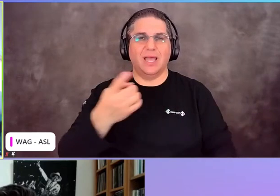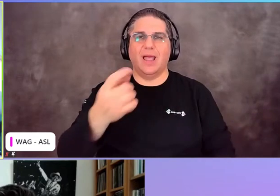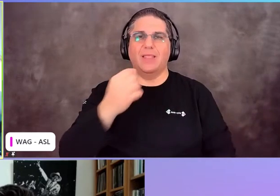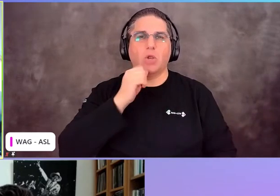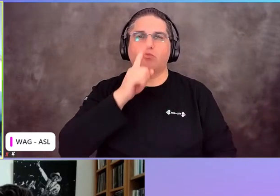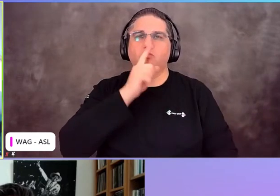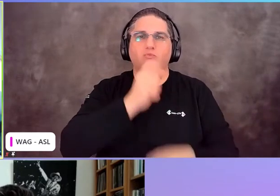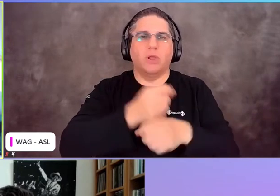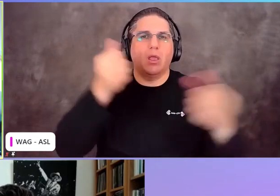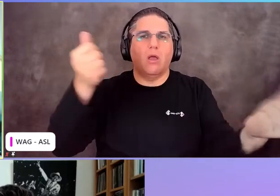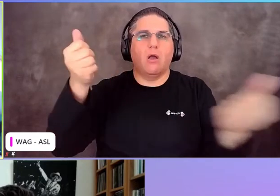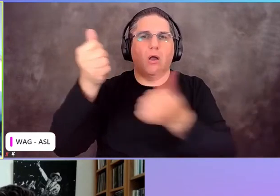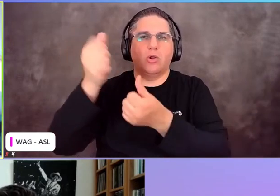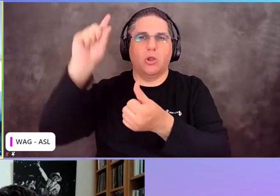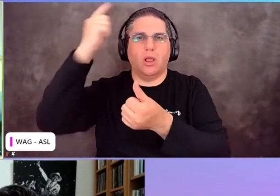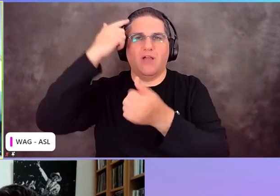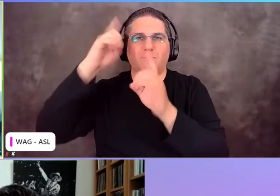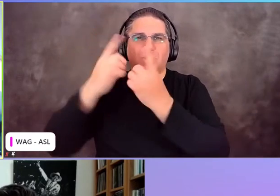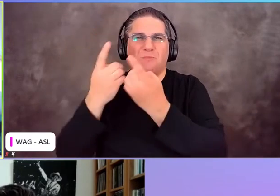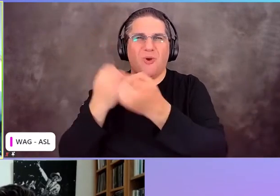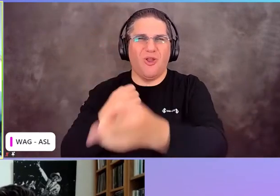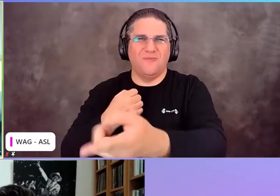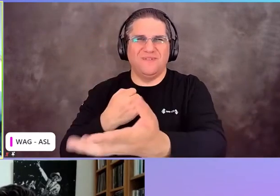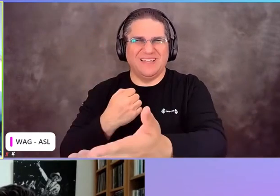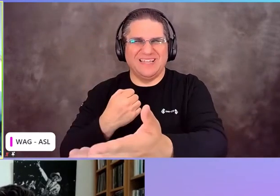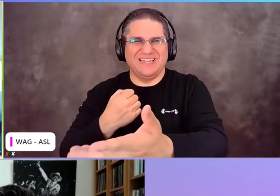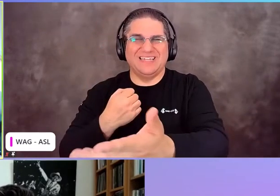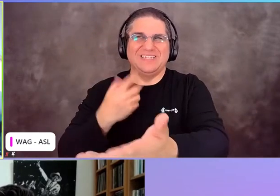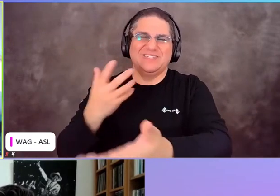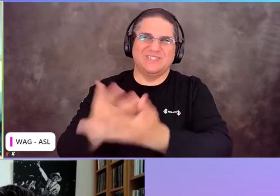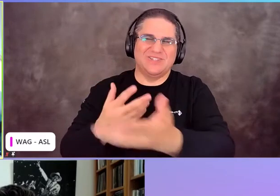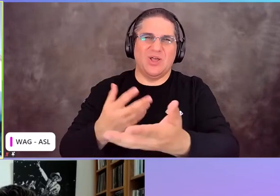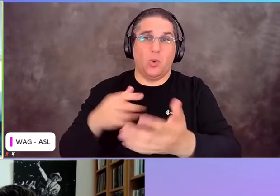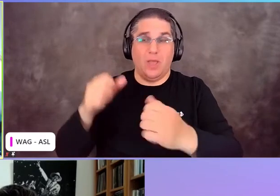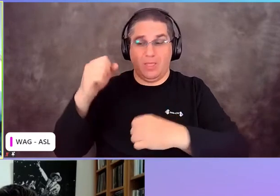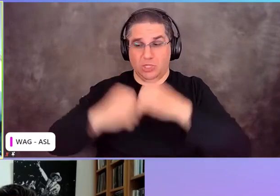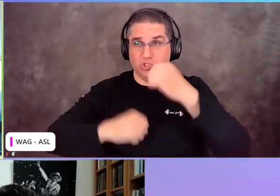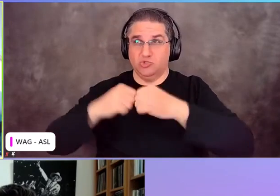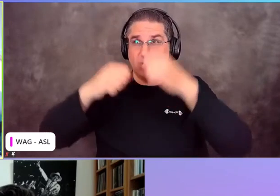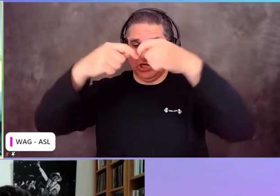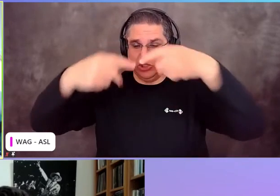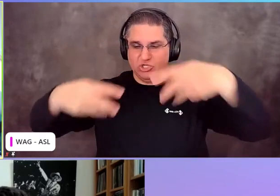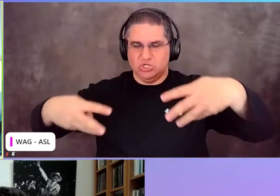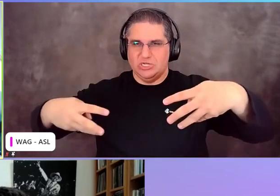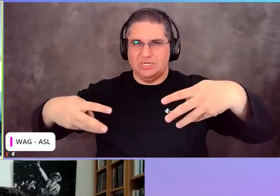directive is really wide. Many of the organizations that we